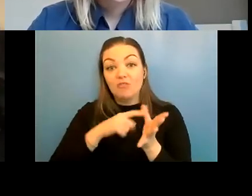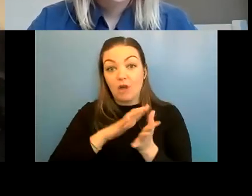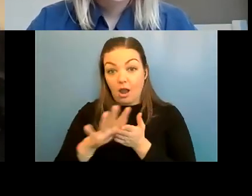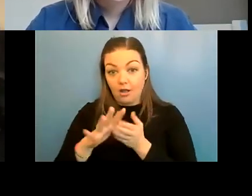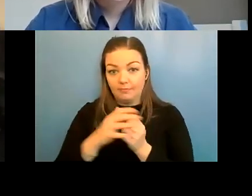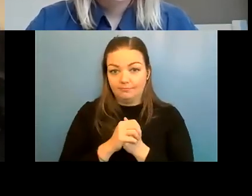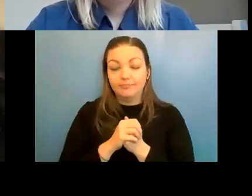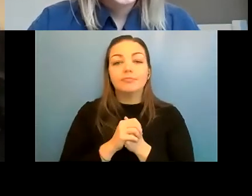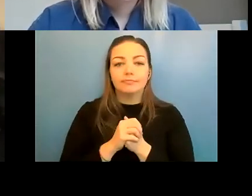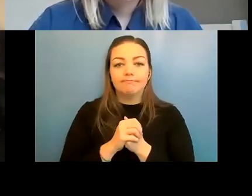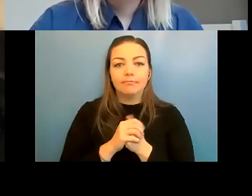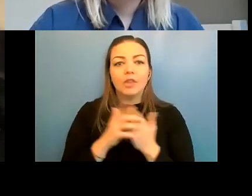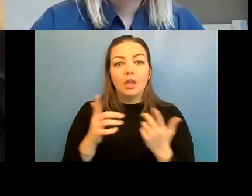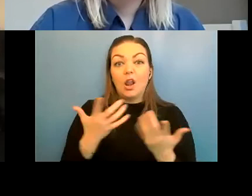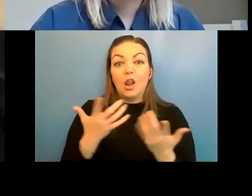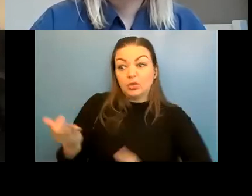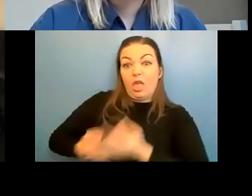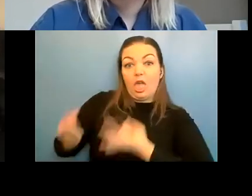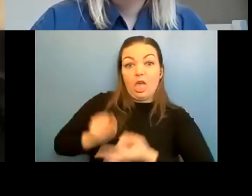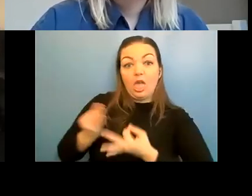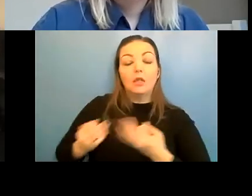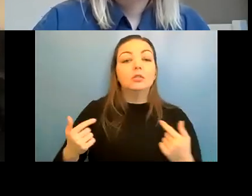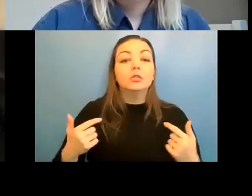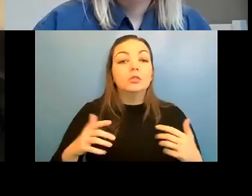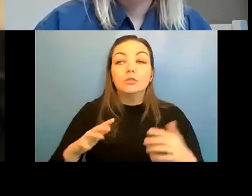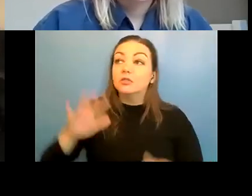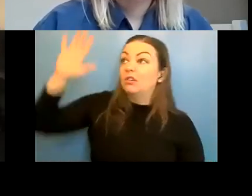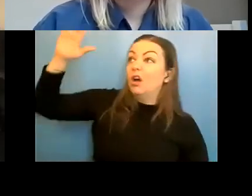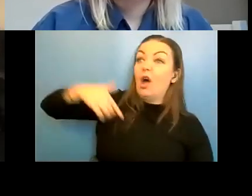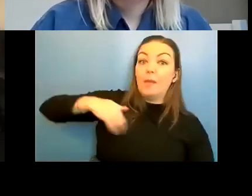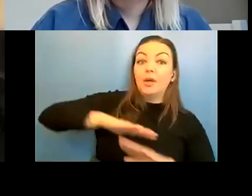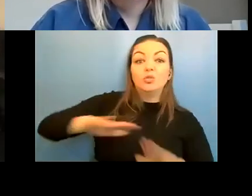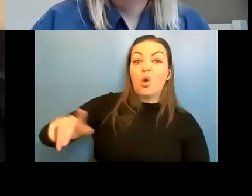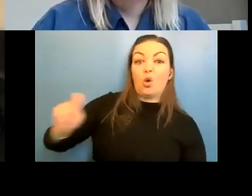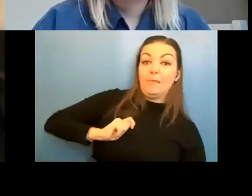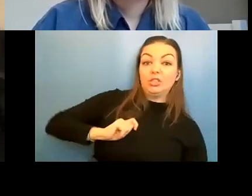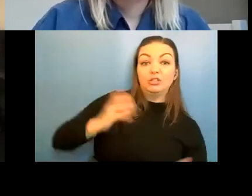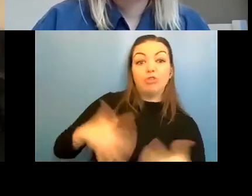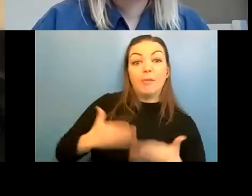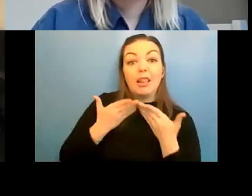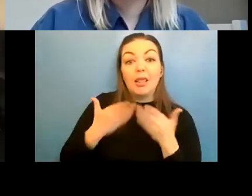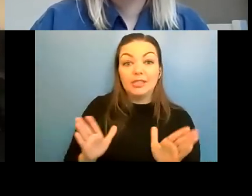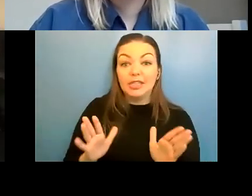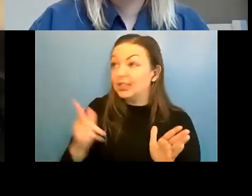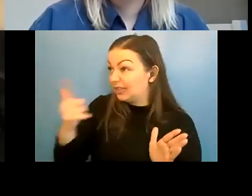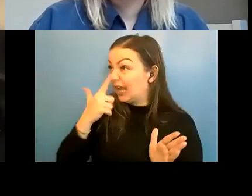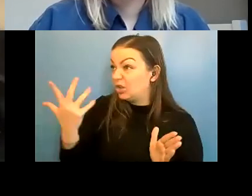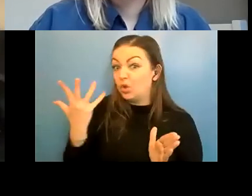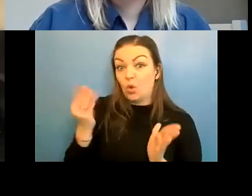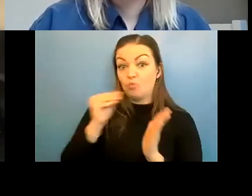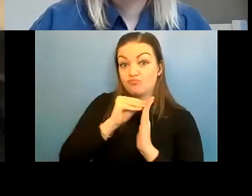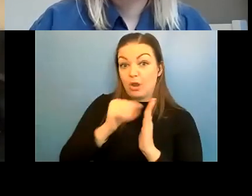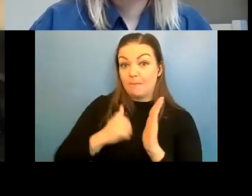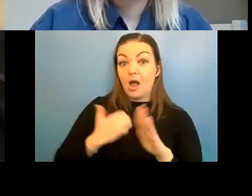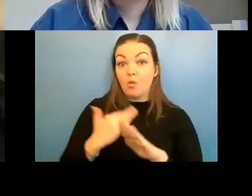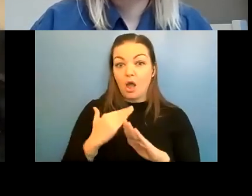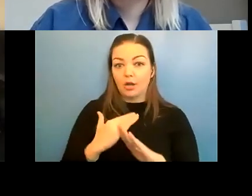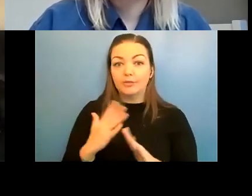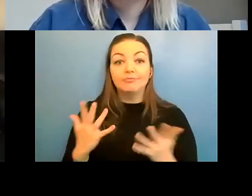Yeah, I just want to ask Ruth and Sarah, so one of the questions that we get most often is: how do I get my work - I'm not commissioned by Unlimited, can you programme my work,